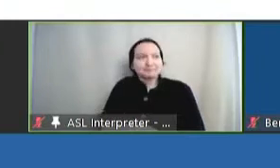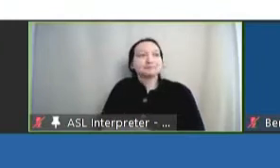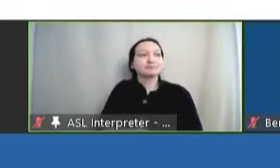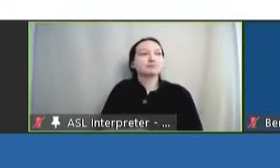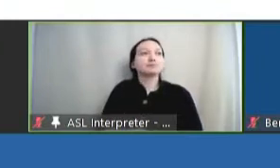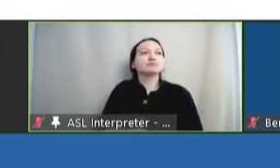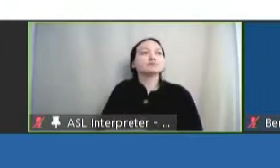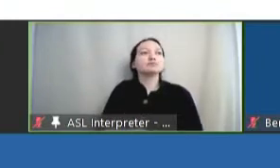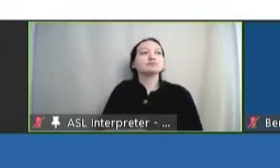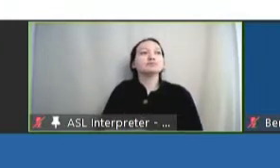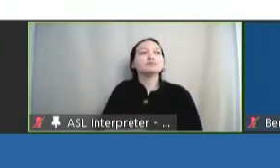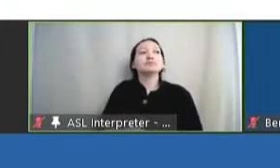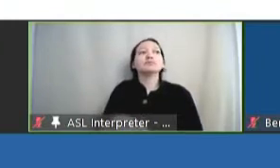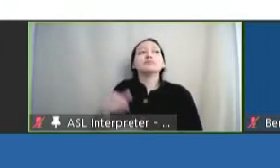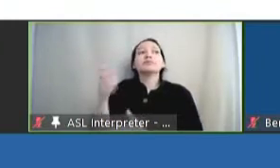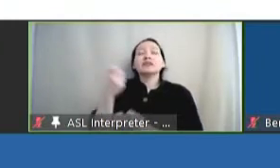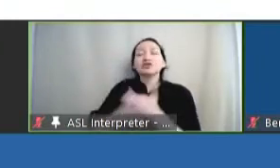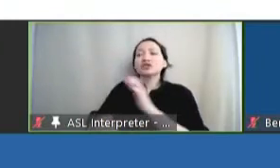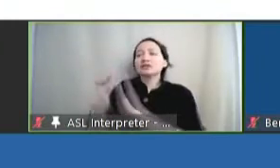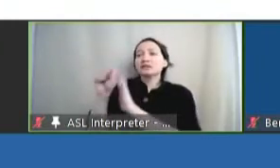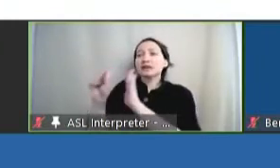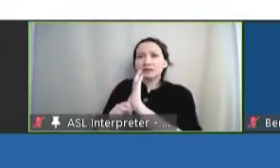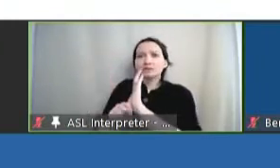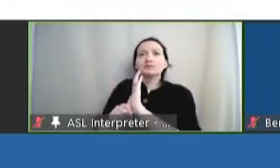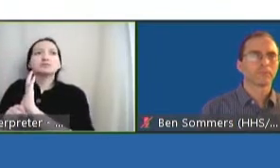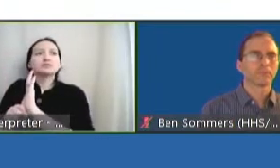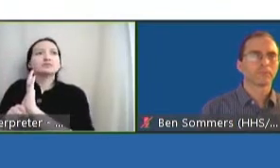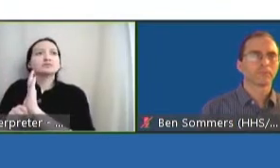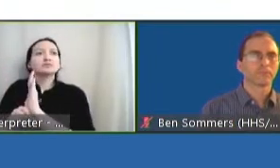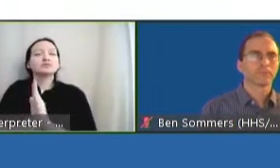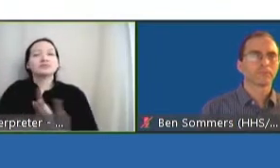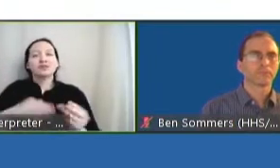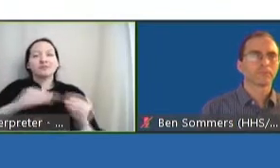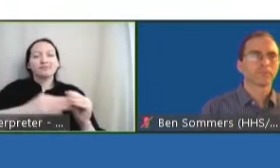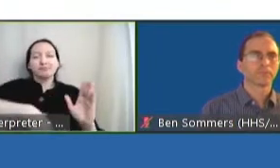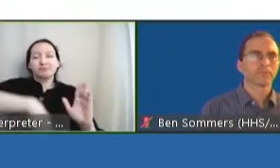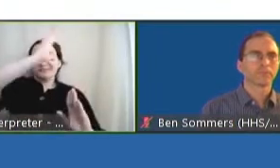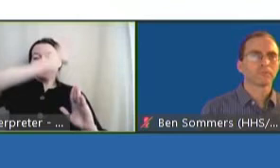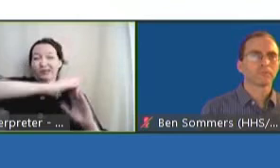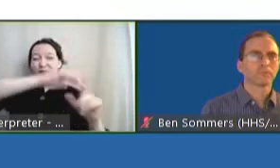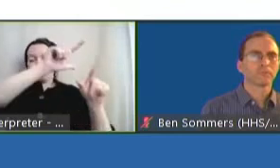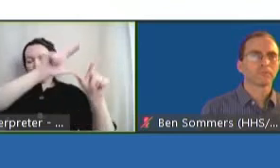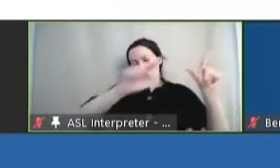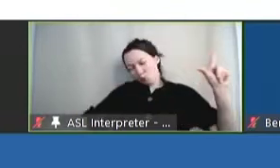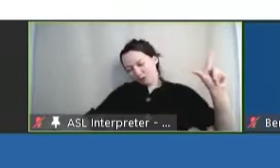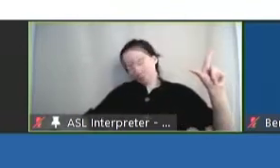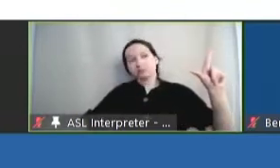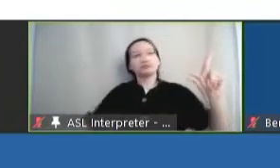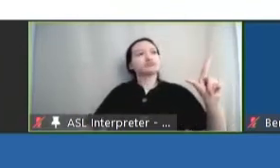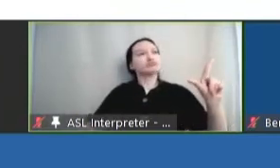The states are ordered from highest to lowest vaccination rates. We found that reductions